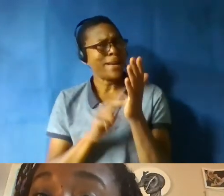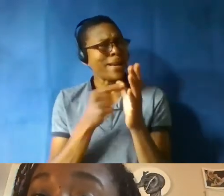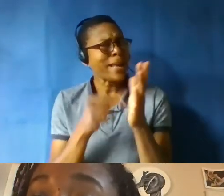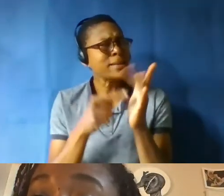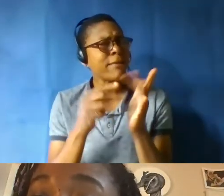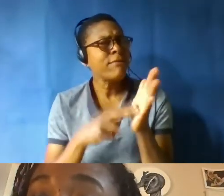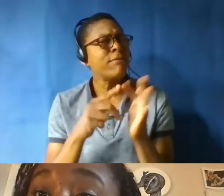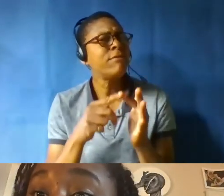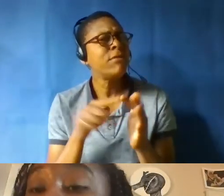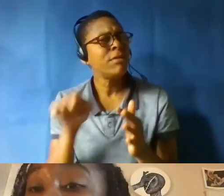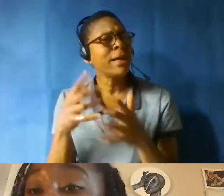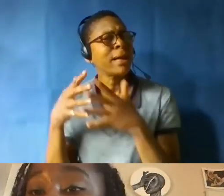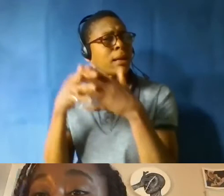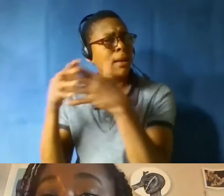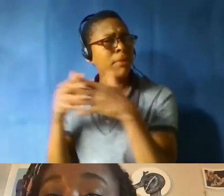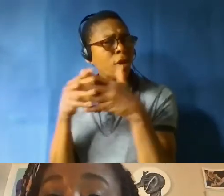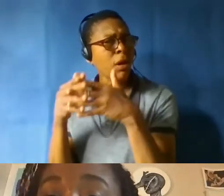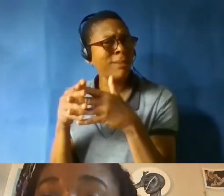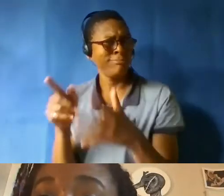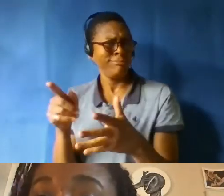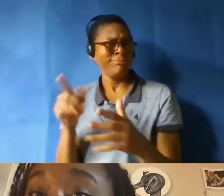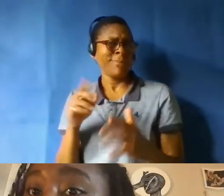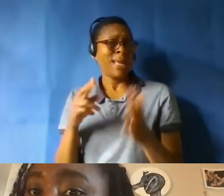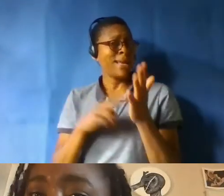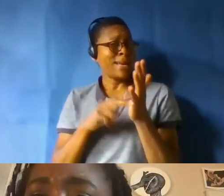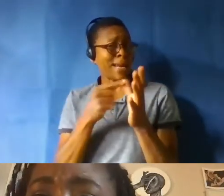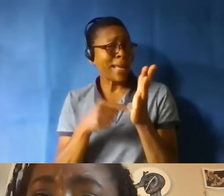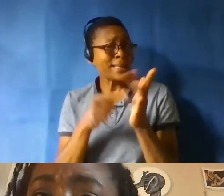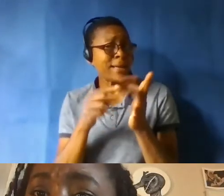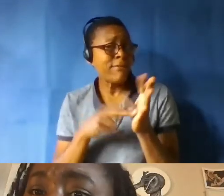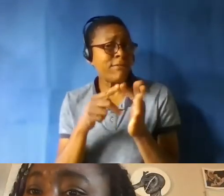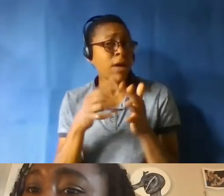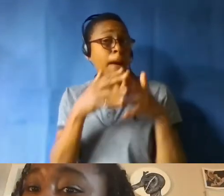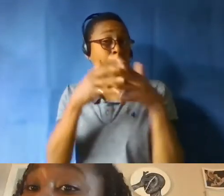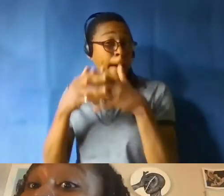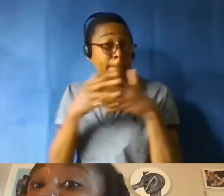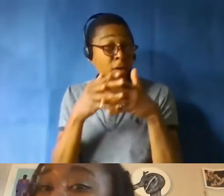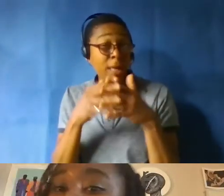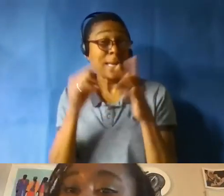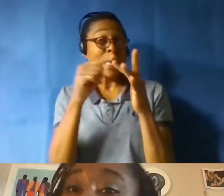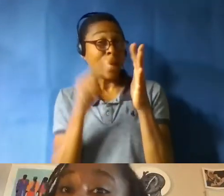very particular sovereign identity yeah bags users they/them pronouns not she